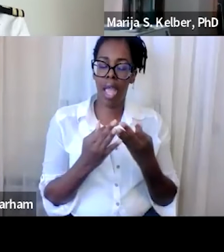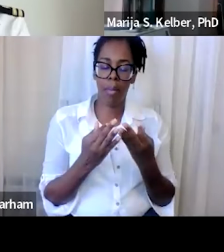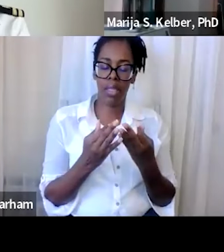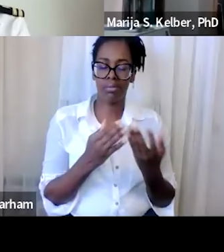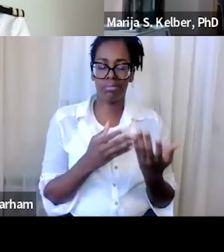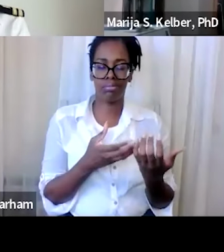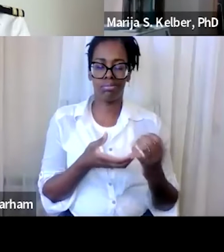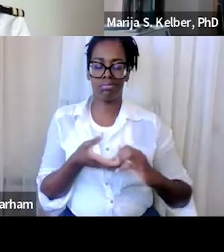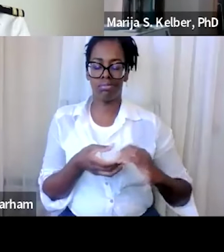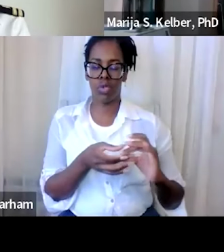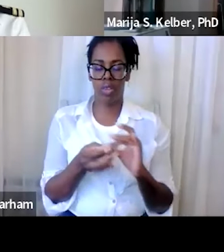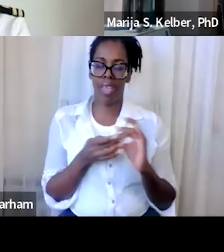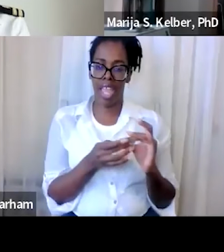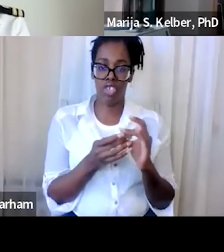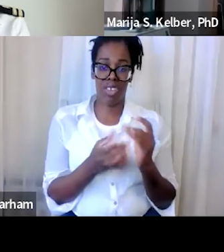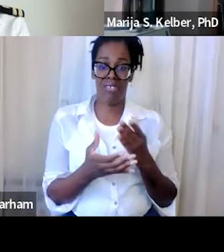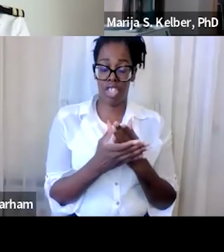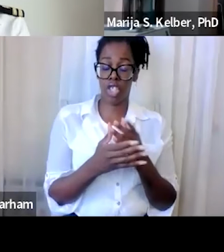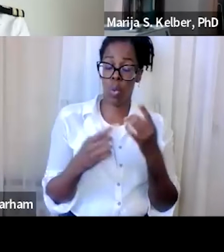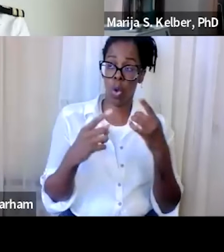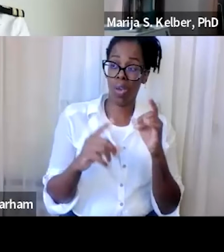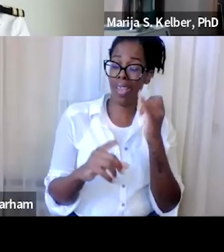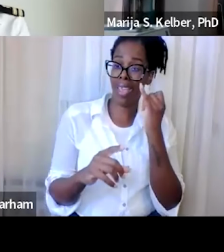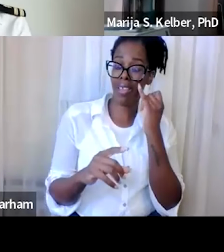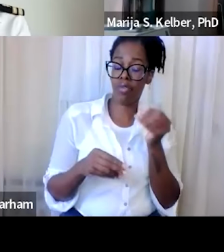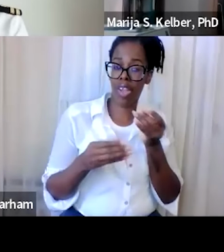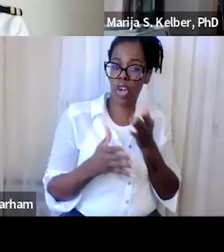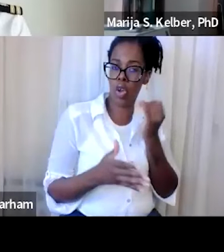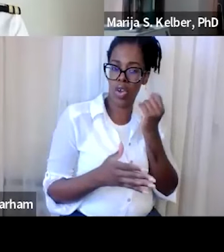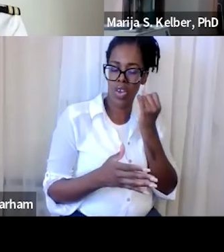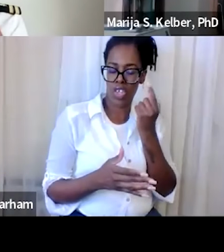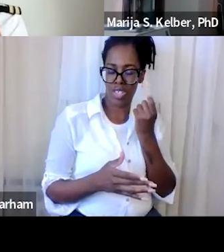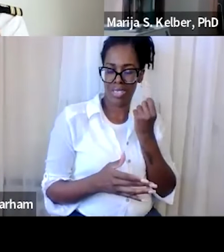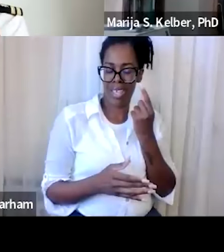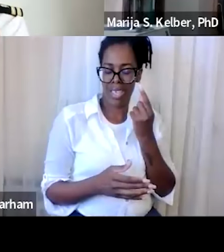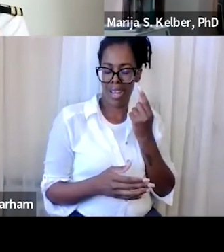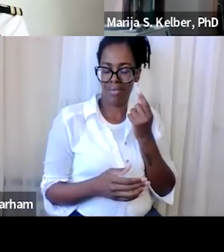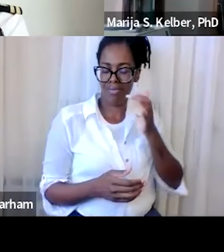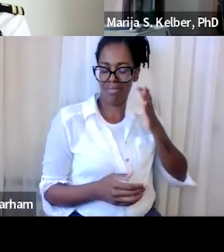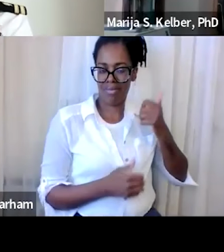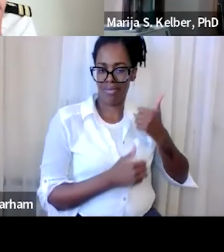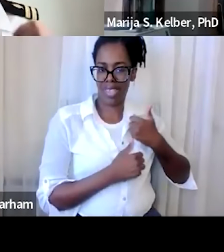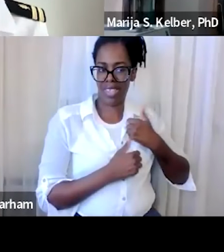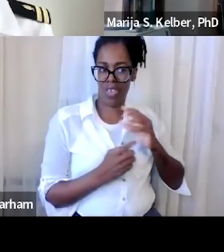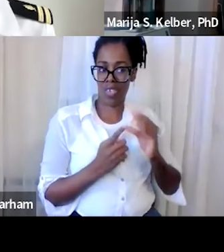intervention would work if the providers understand the military veteran culture. So it's really about learning about military veteran culture.